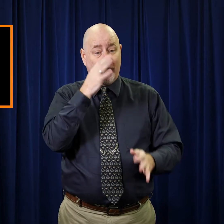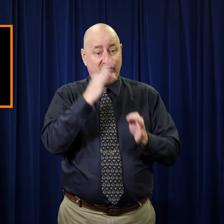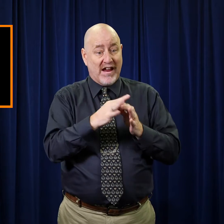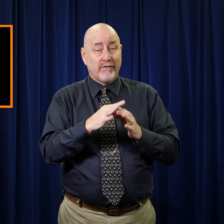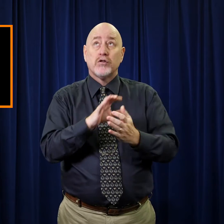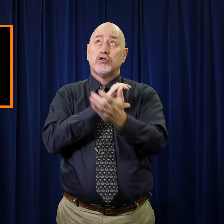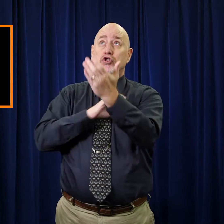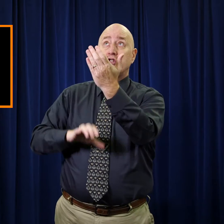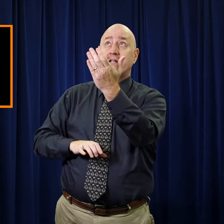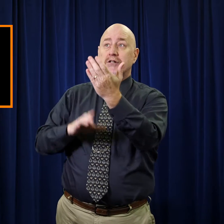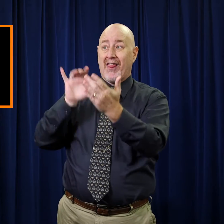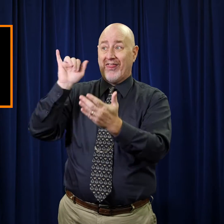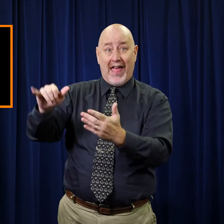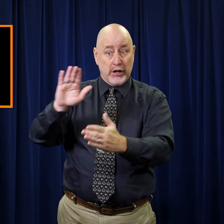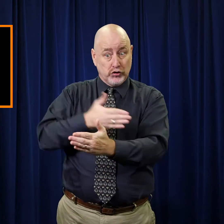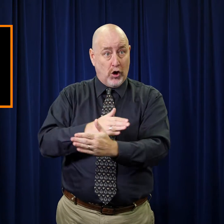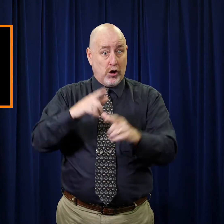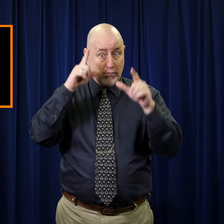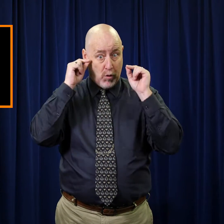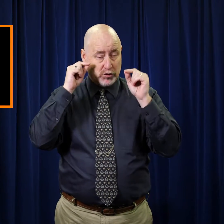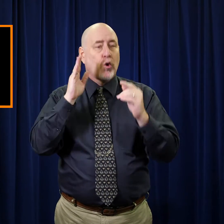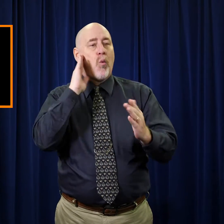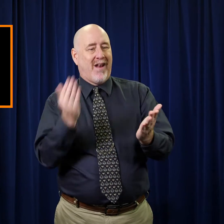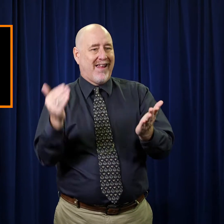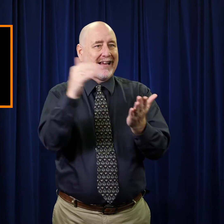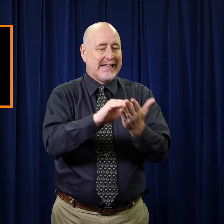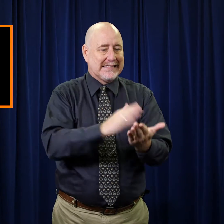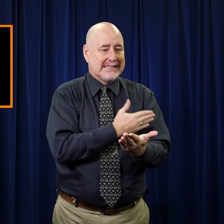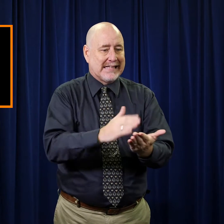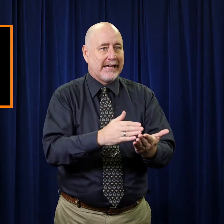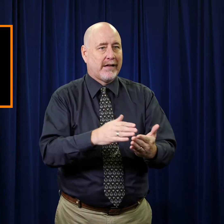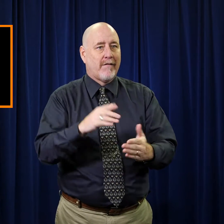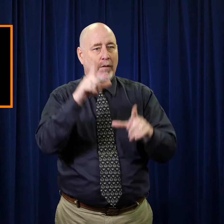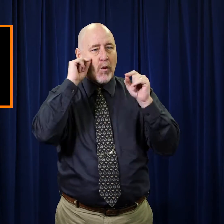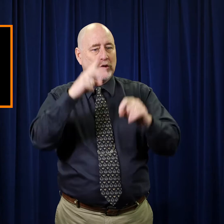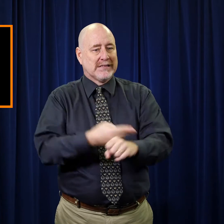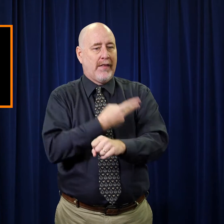those who have been faithful to Christ will sing the song of Moses and the Lamb—